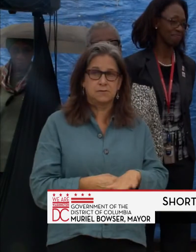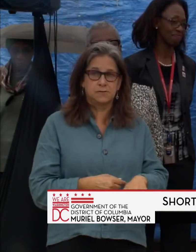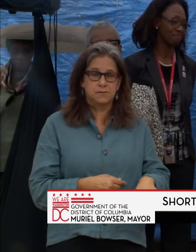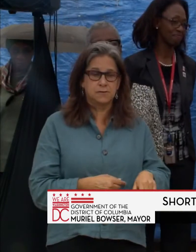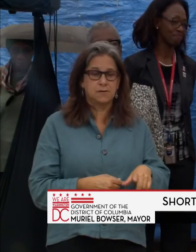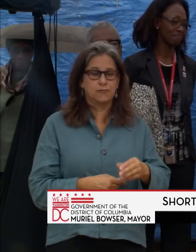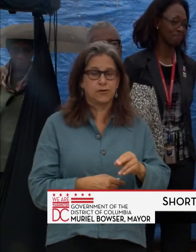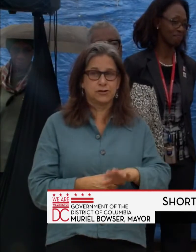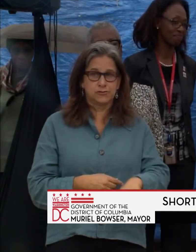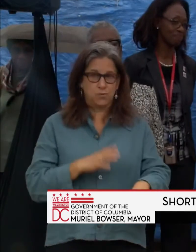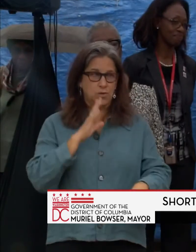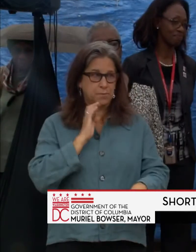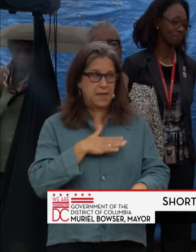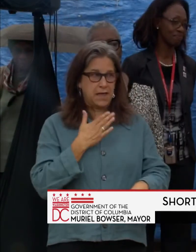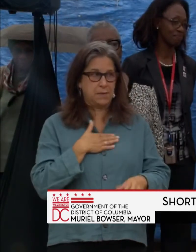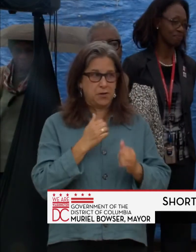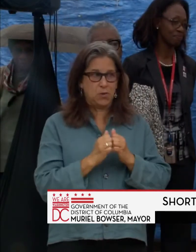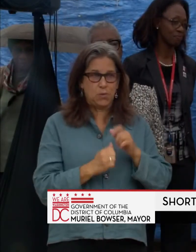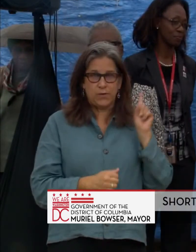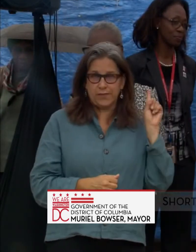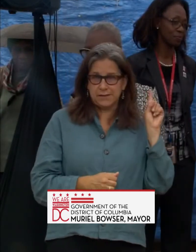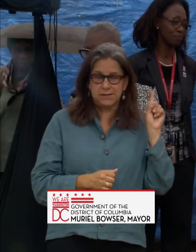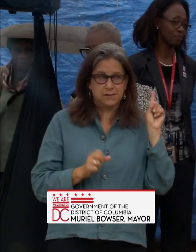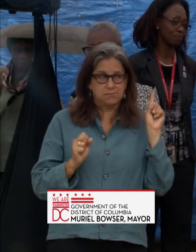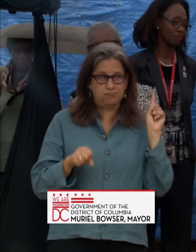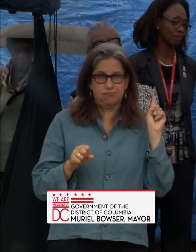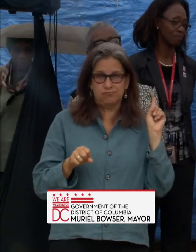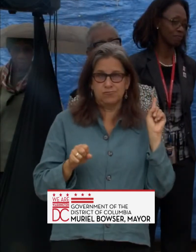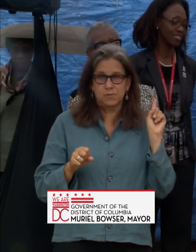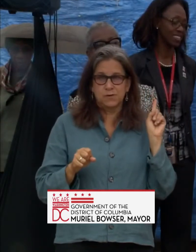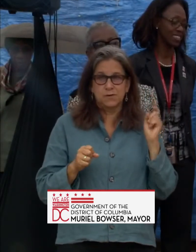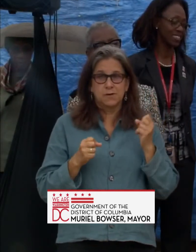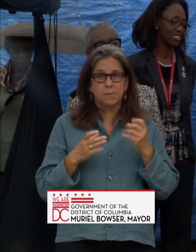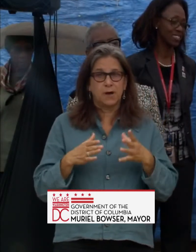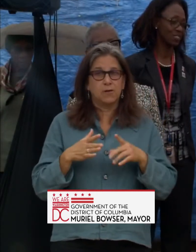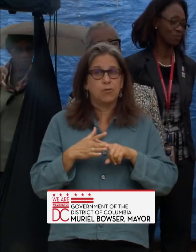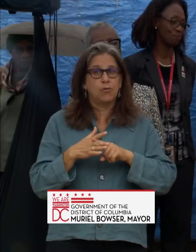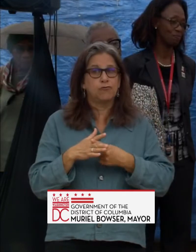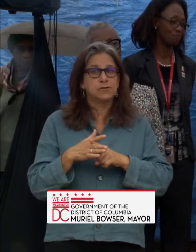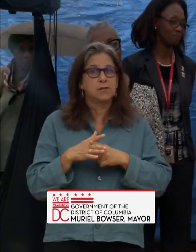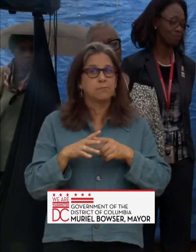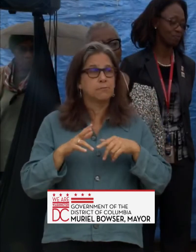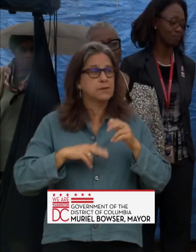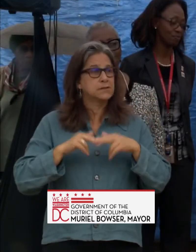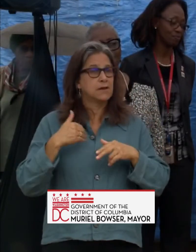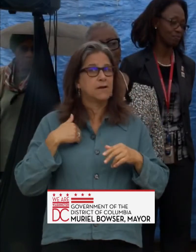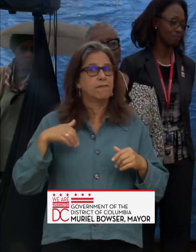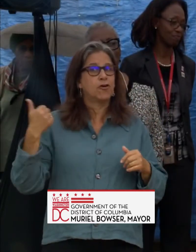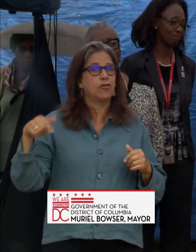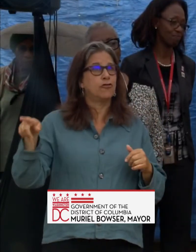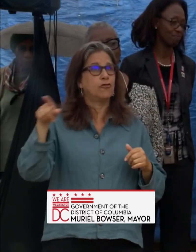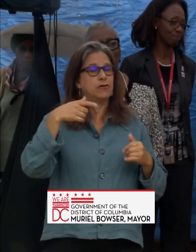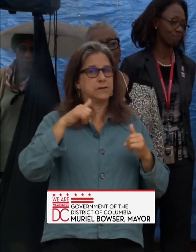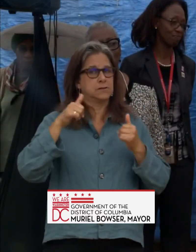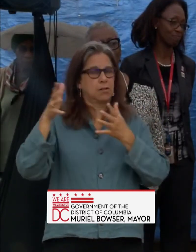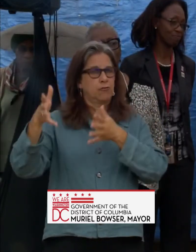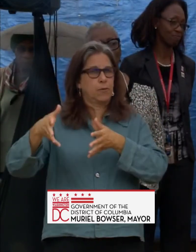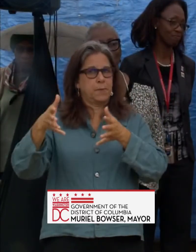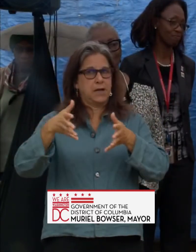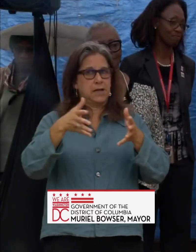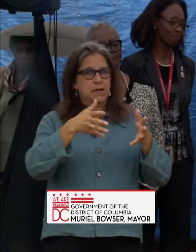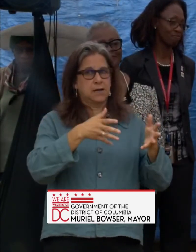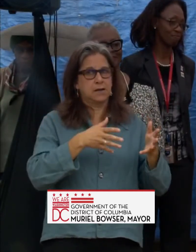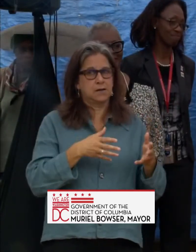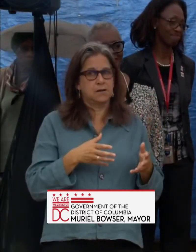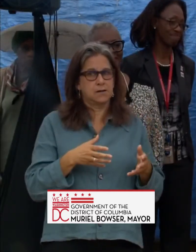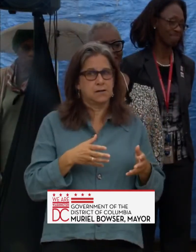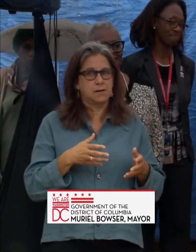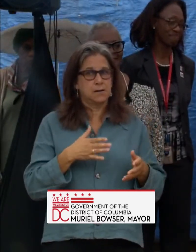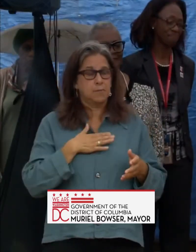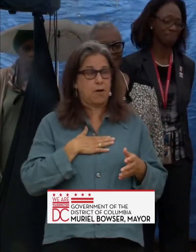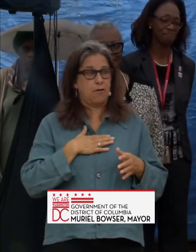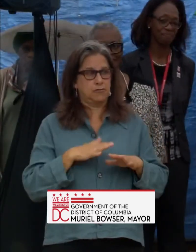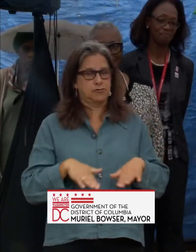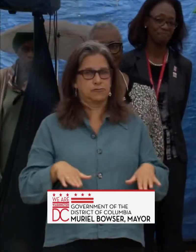FOR THOSE WHO DON'T KNOW DR.